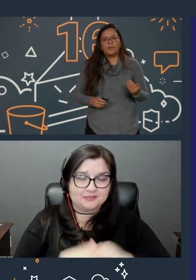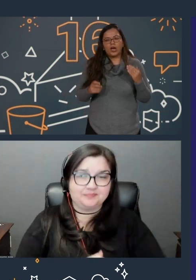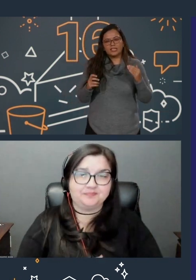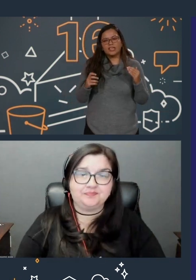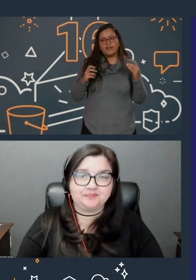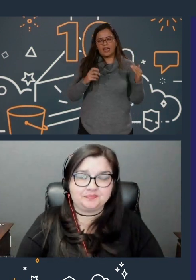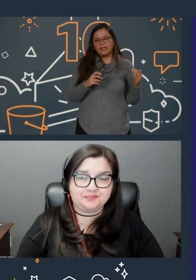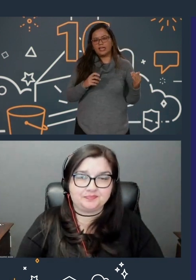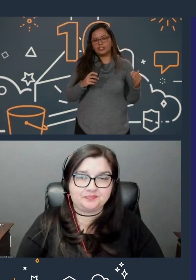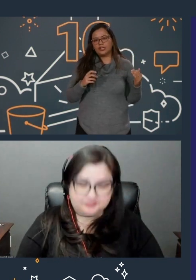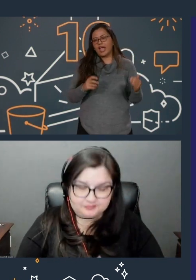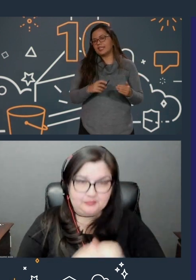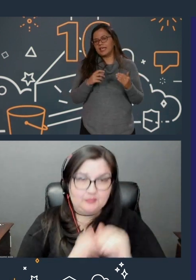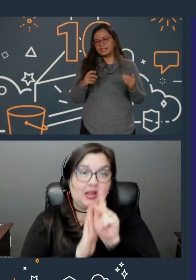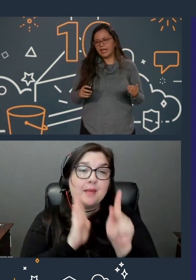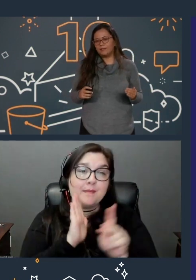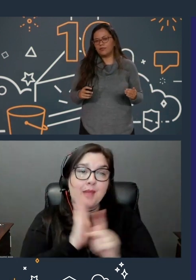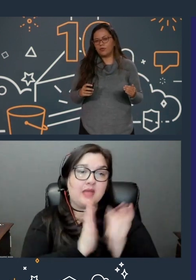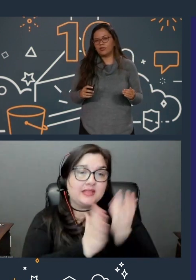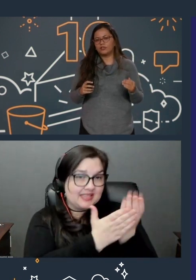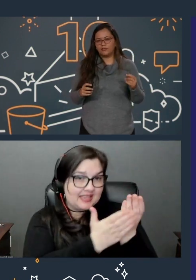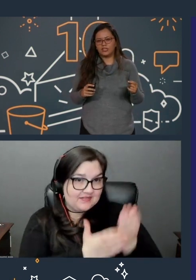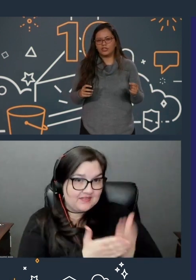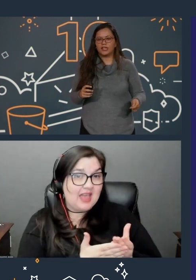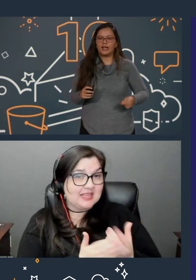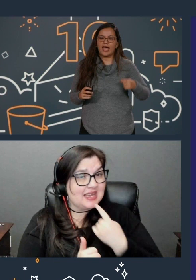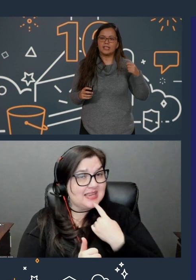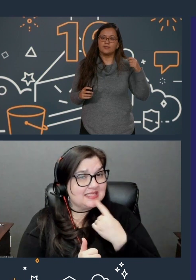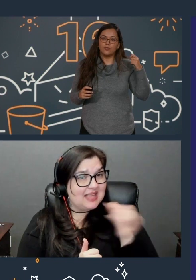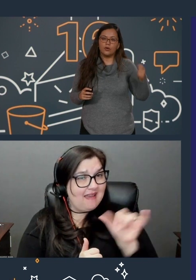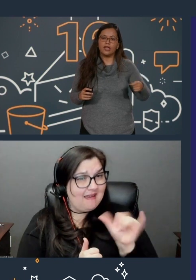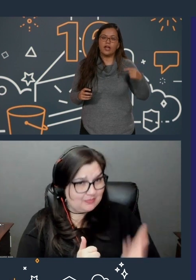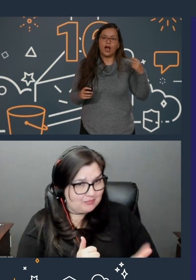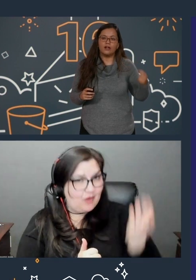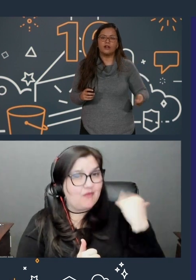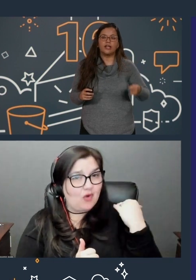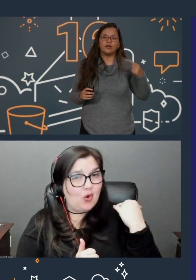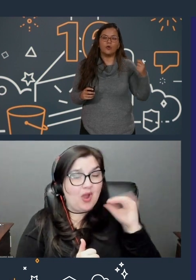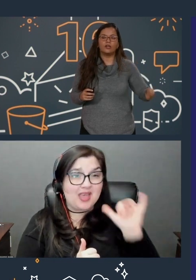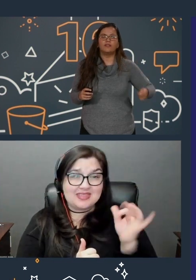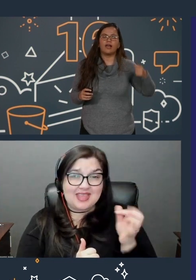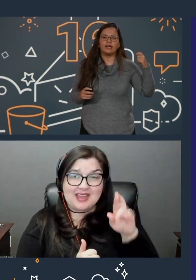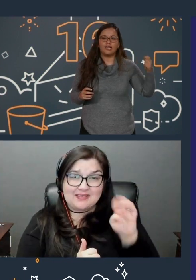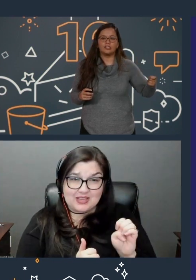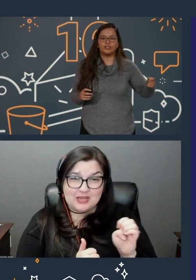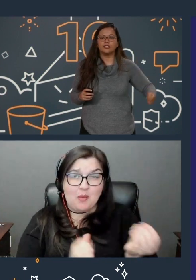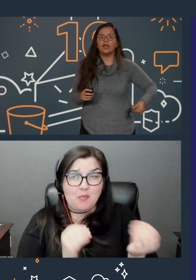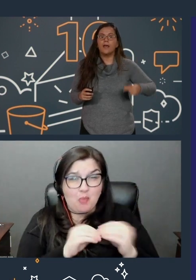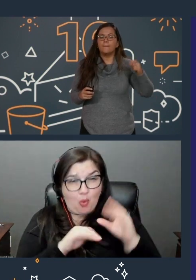Policy validation, as I said before, is a feature that has more than 100 encoded validations